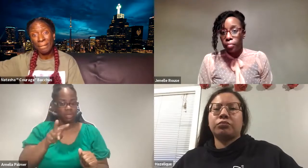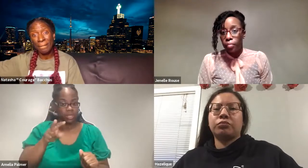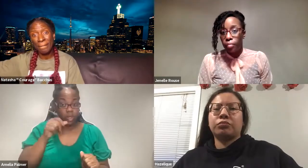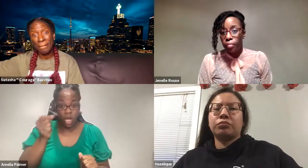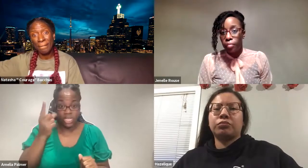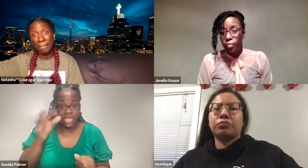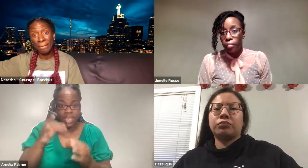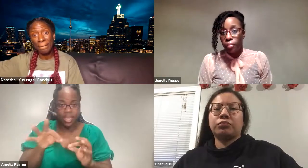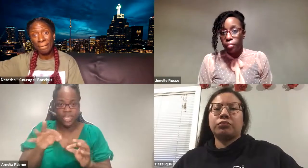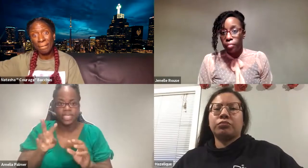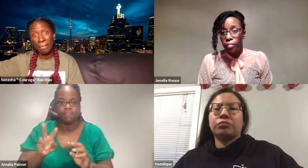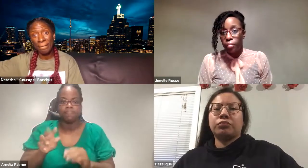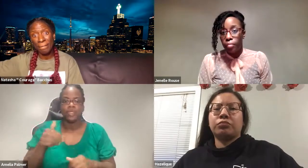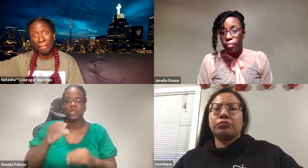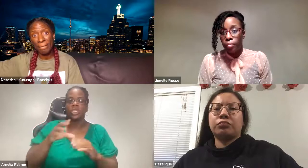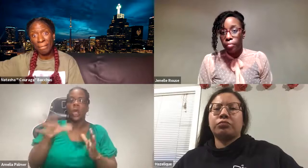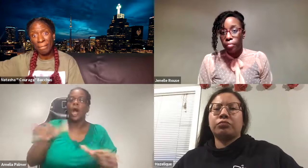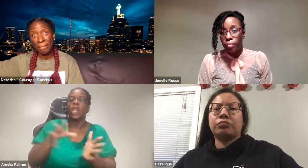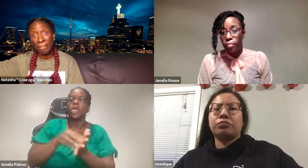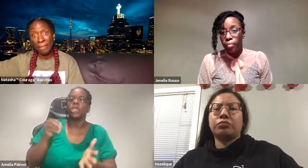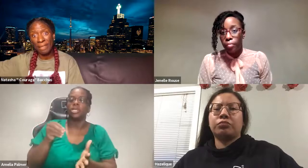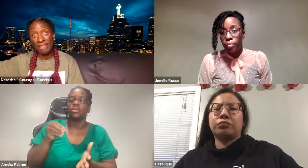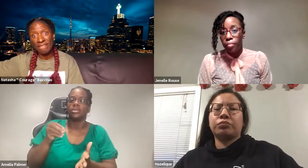many people have attitude toward language: if i don't understand it